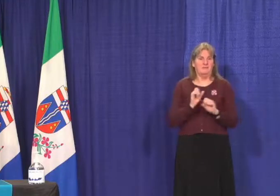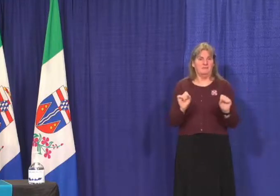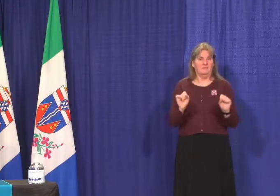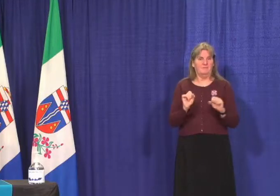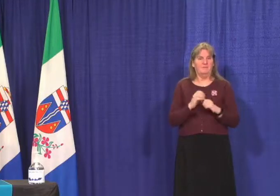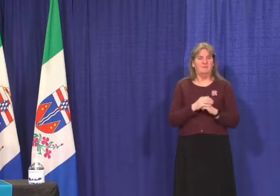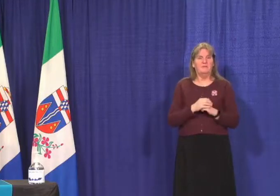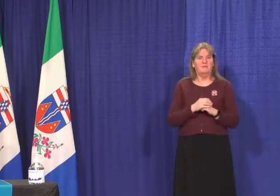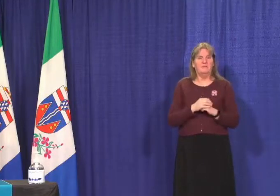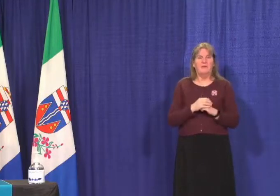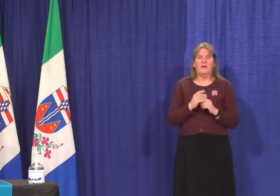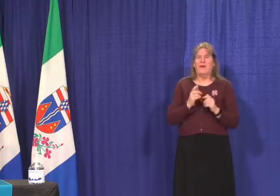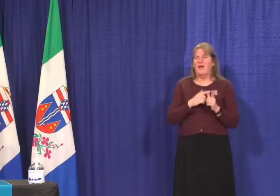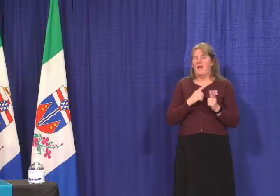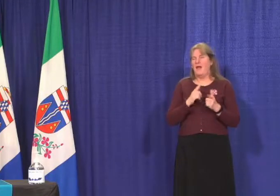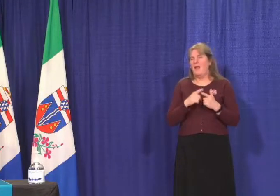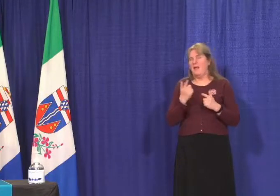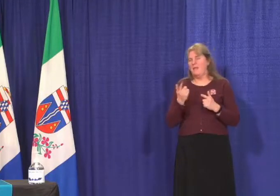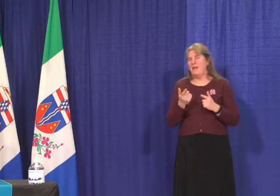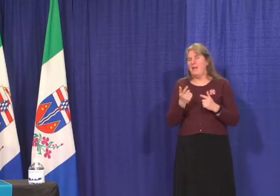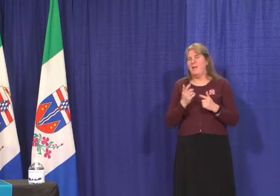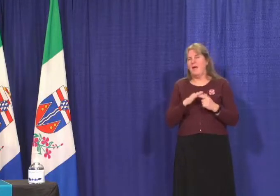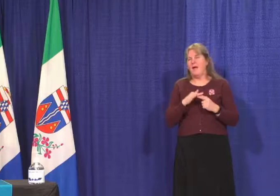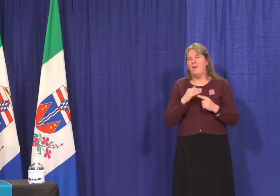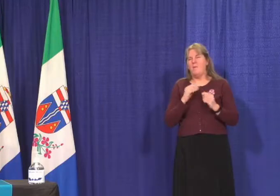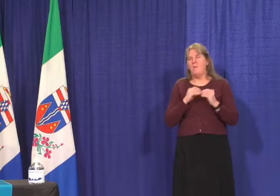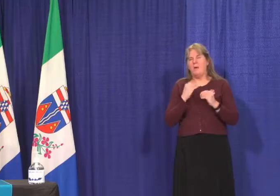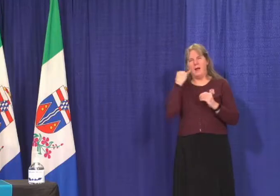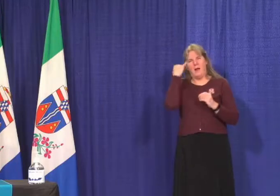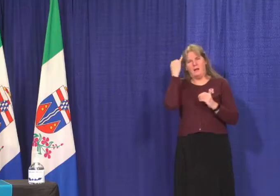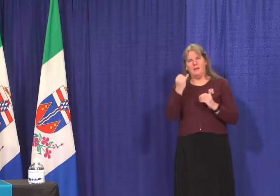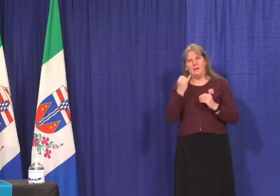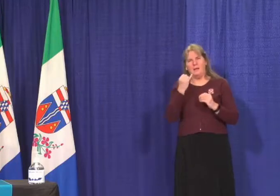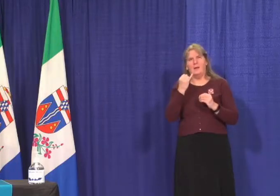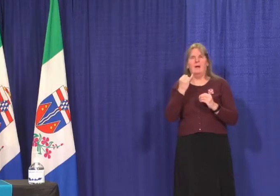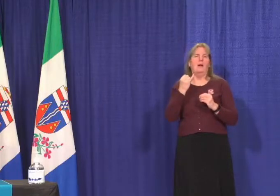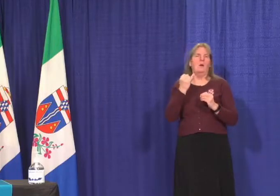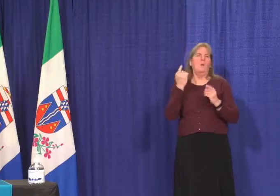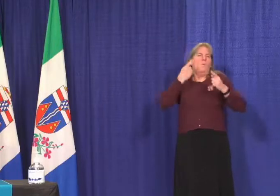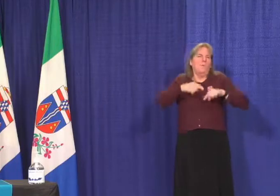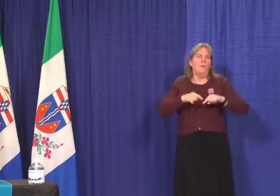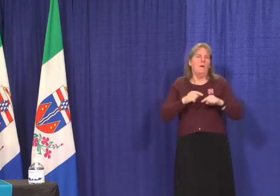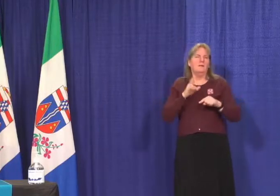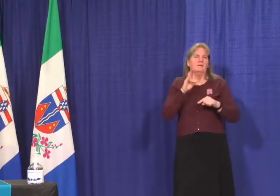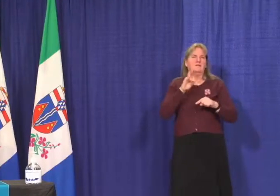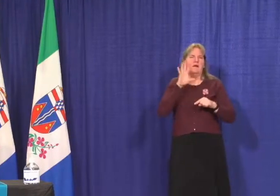questions at that time. Pat: Doctor Hanley.